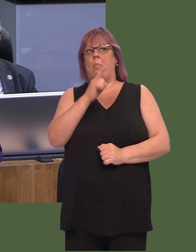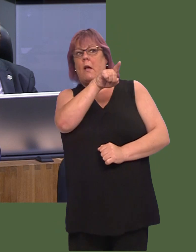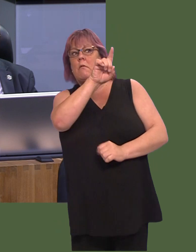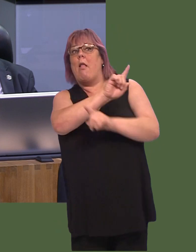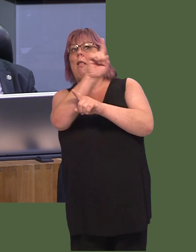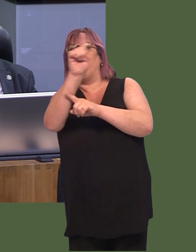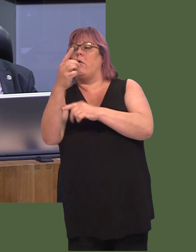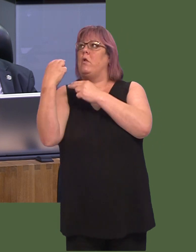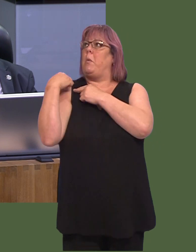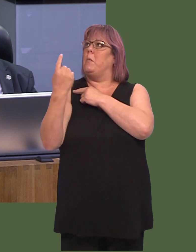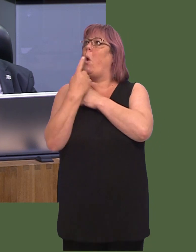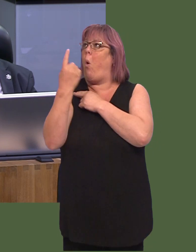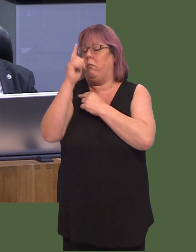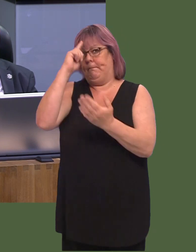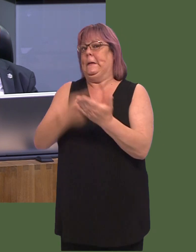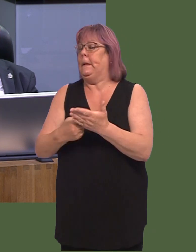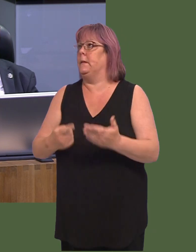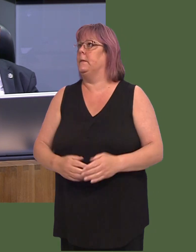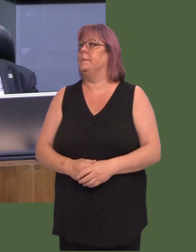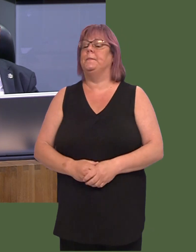contracts and responsibility should come later?